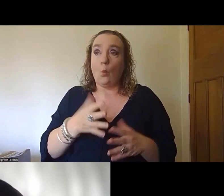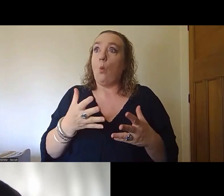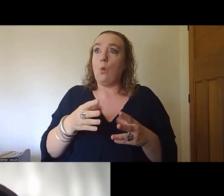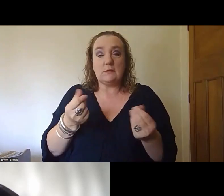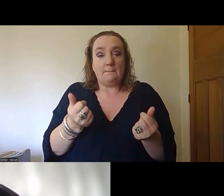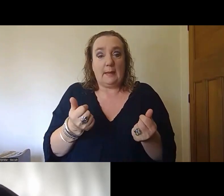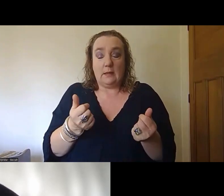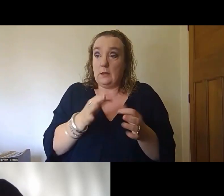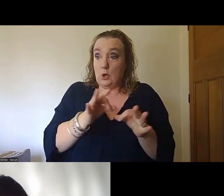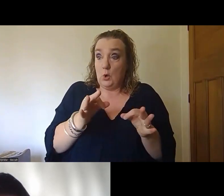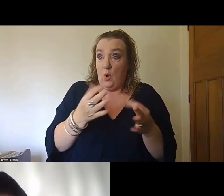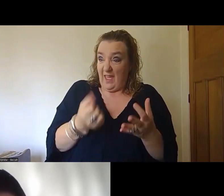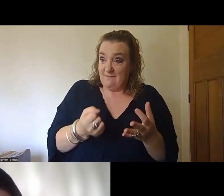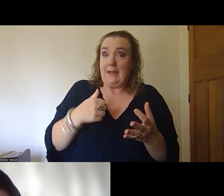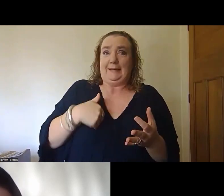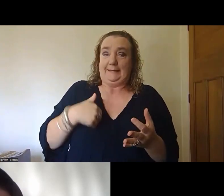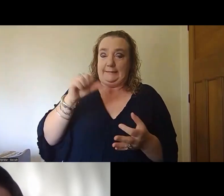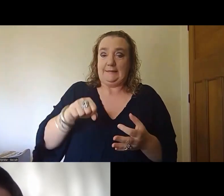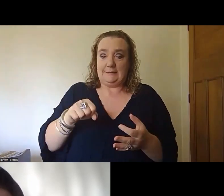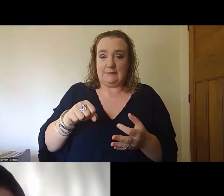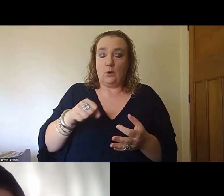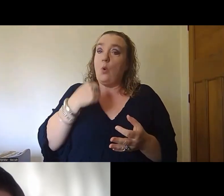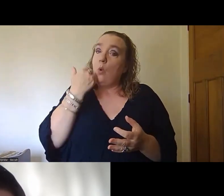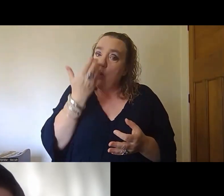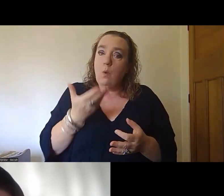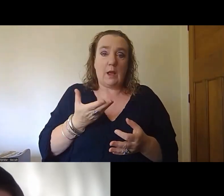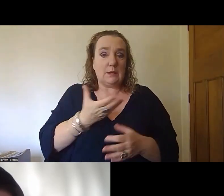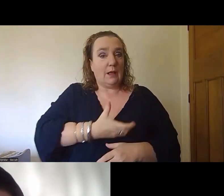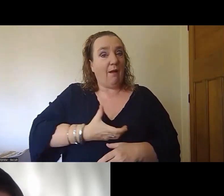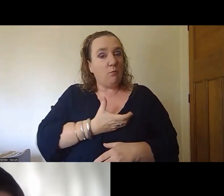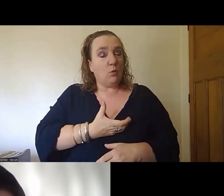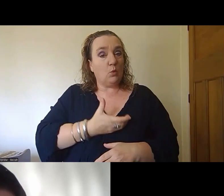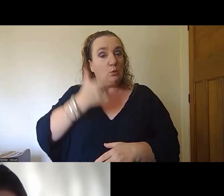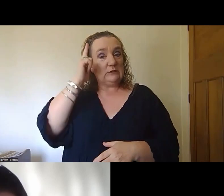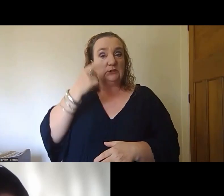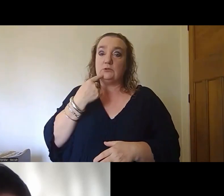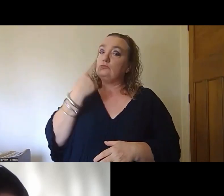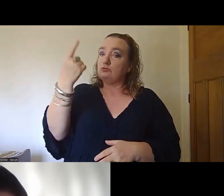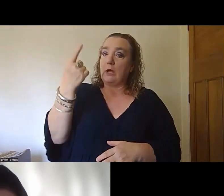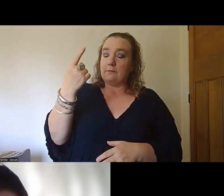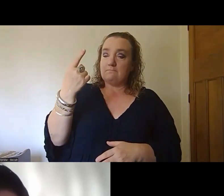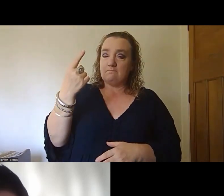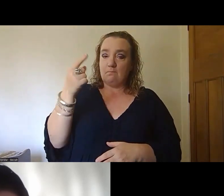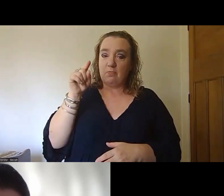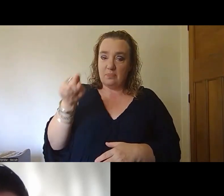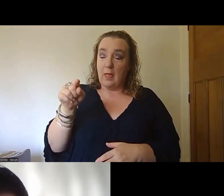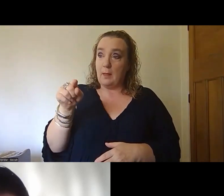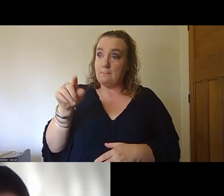that I did need, I've always felt comfortable to go to my teachers and say, "Look, this might make things better."